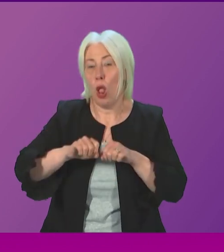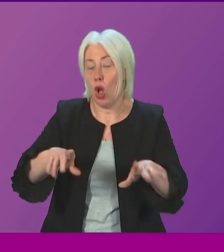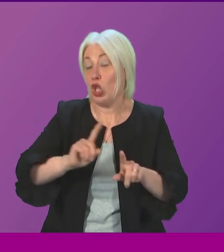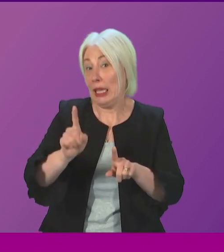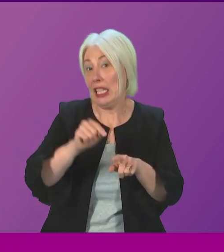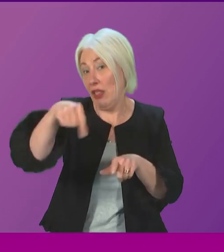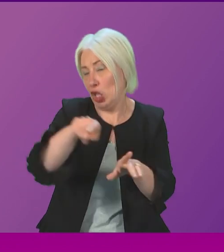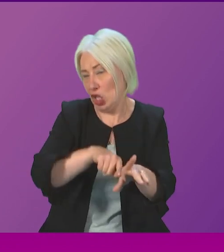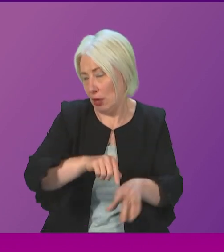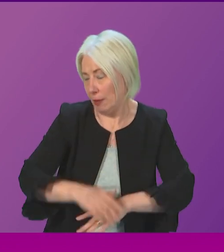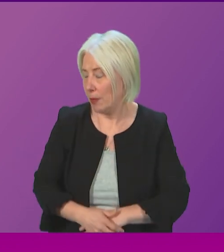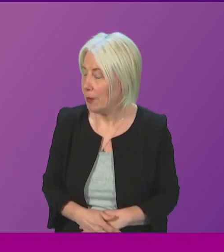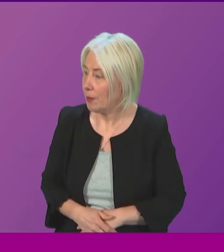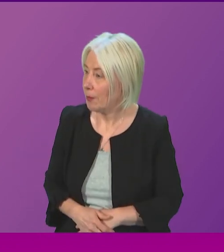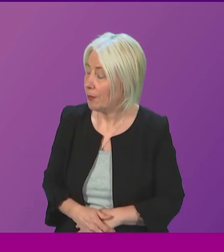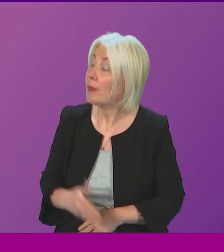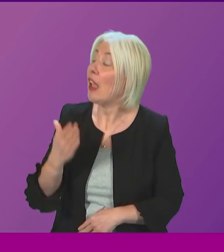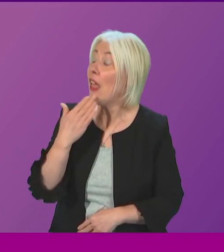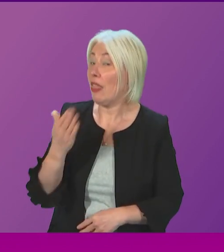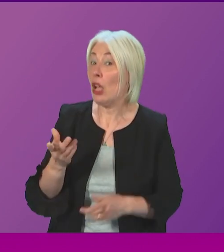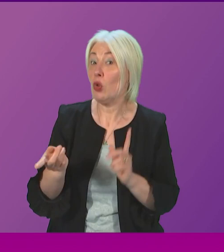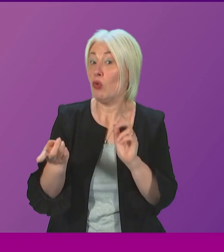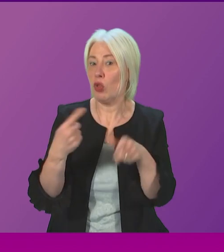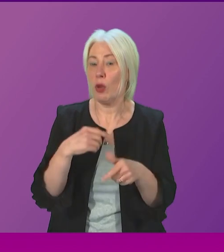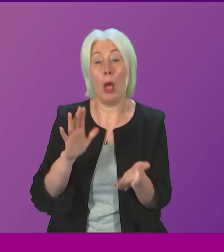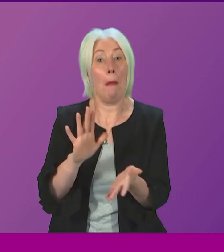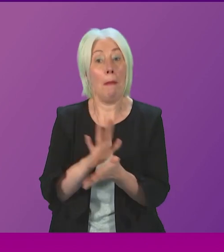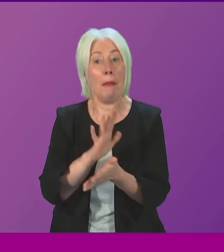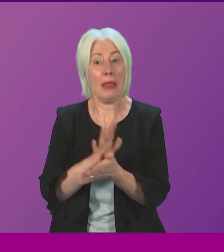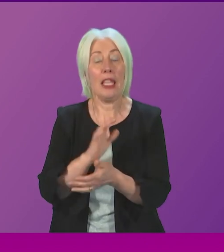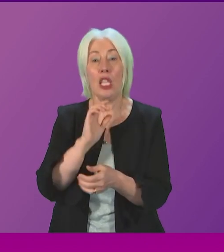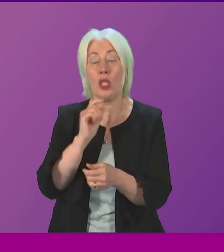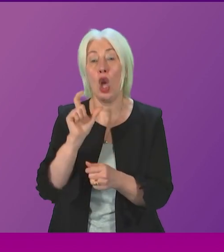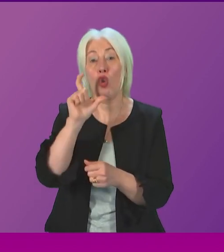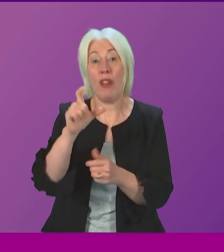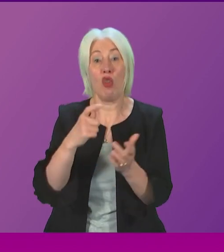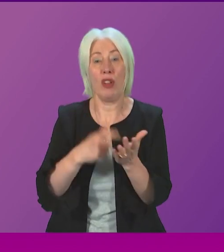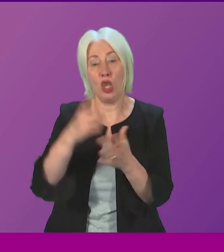I am pleased that the First Minister will take Craig Ritchie’s comments seriously,